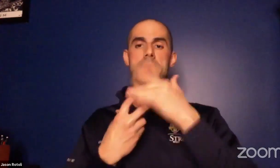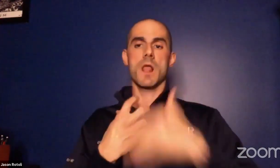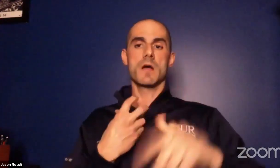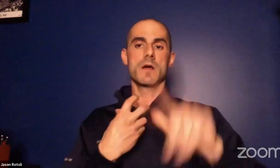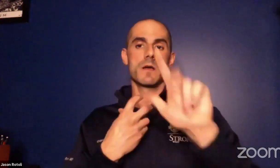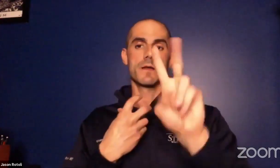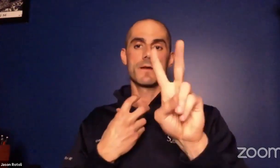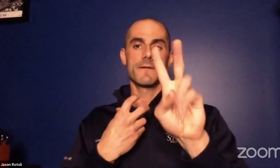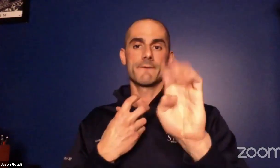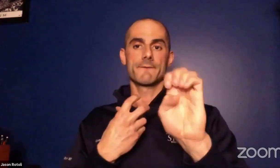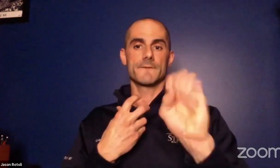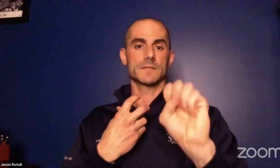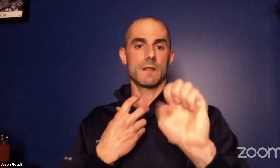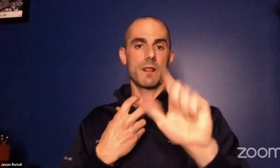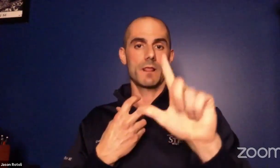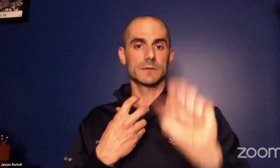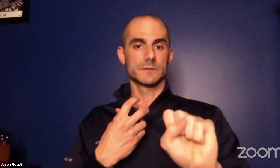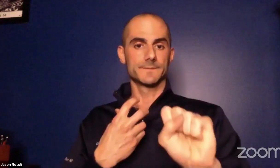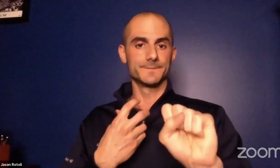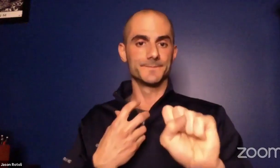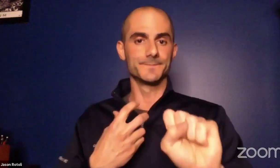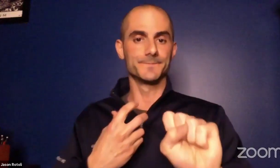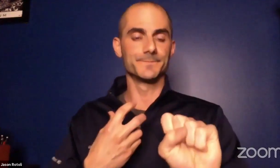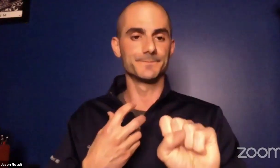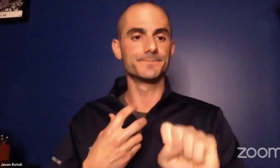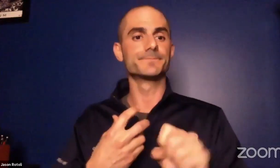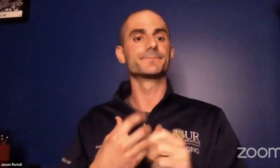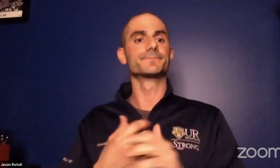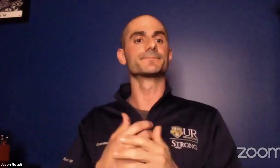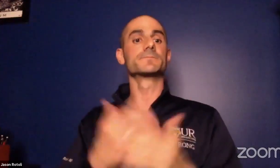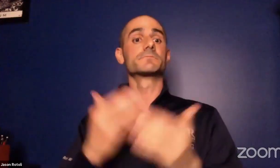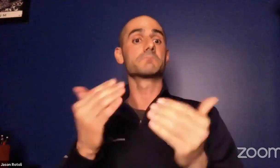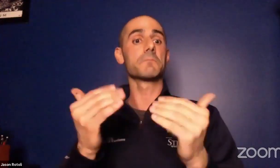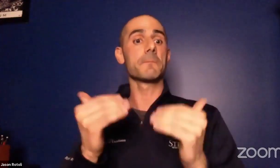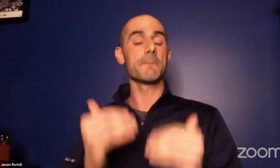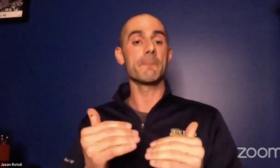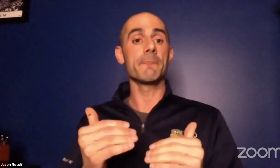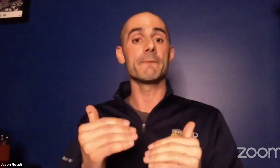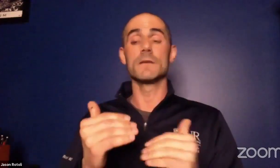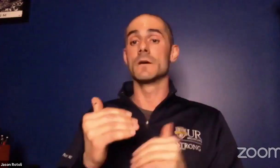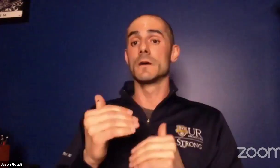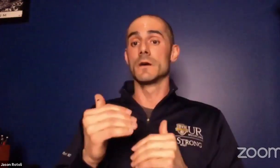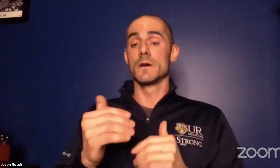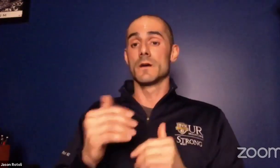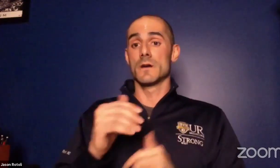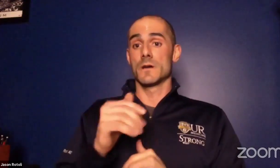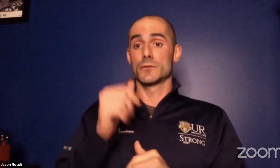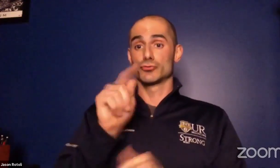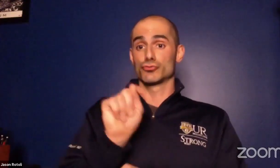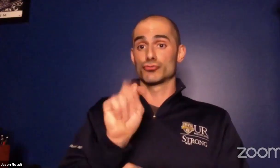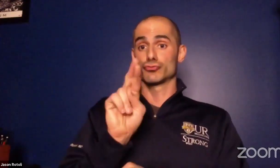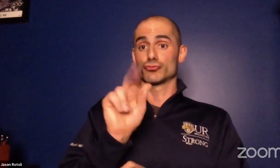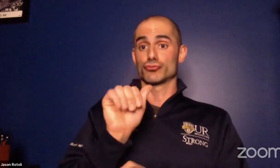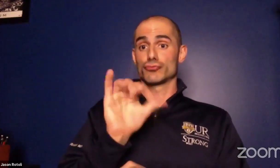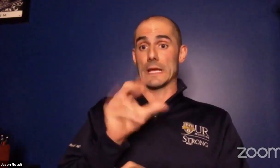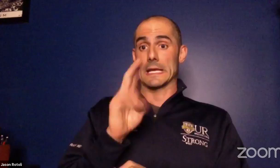So as you breathe, your lungs fill up and go back down. Your heart is located kind of in the middle of your two lungs.